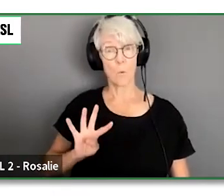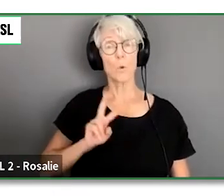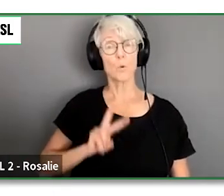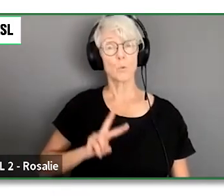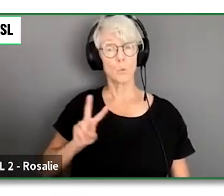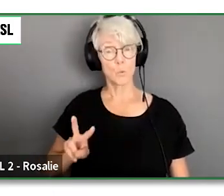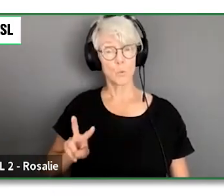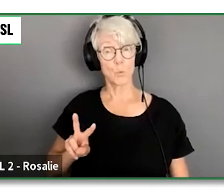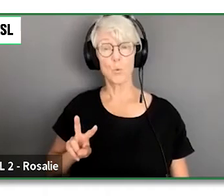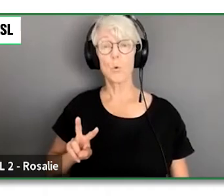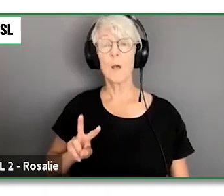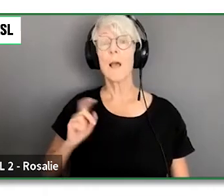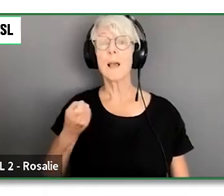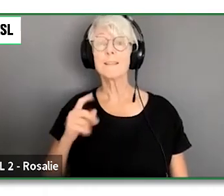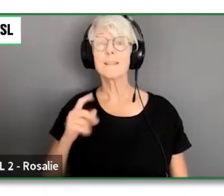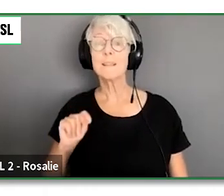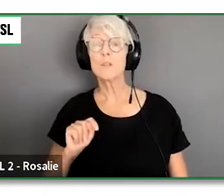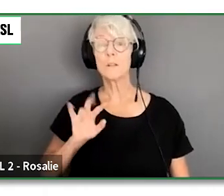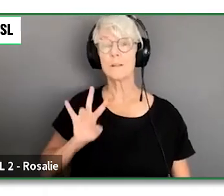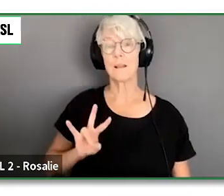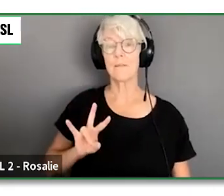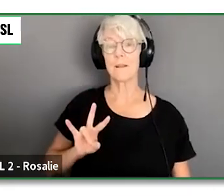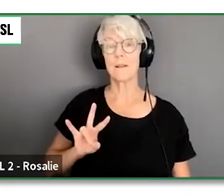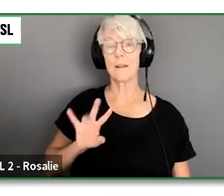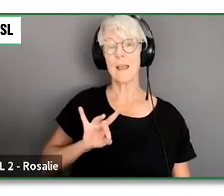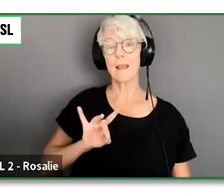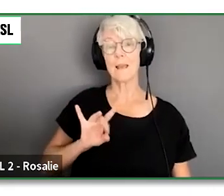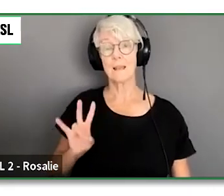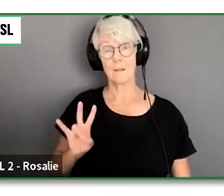extension 7879